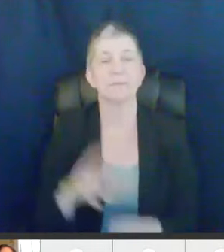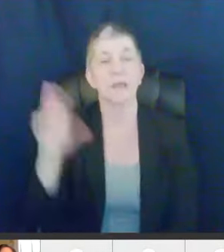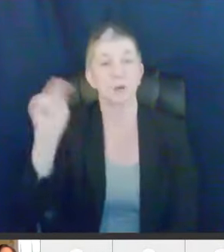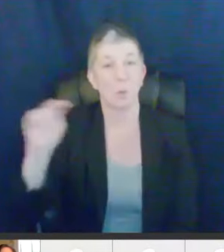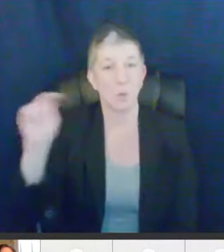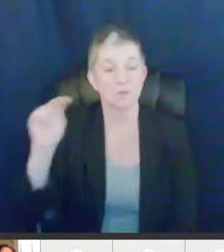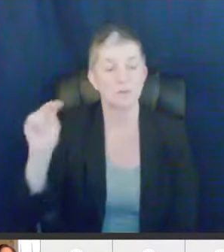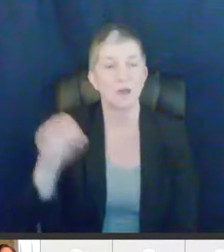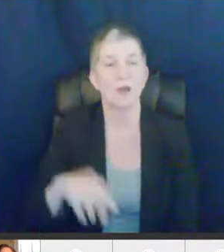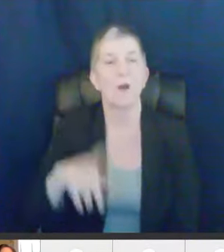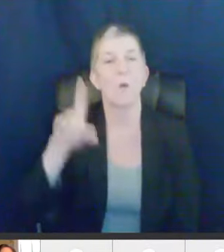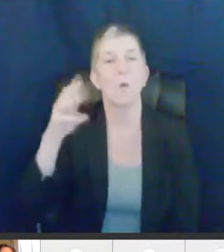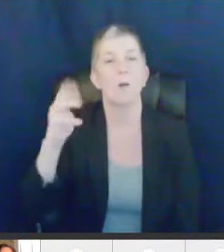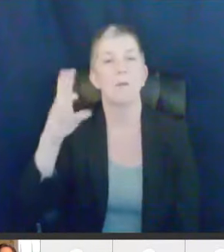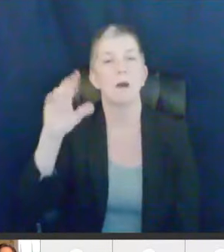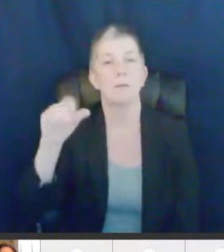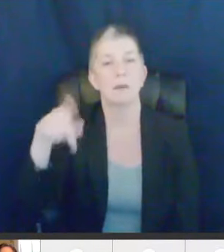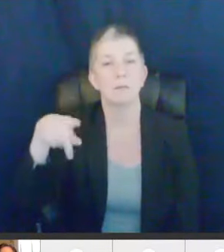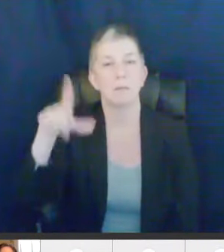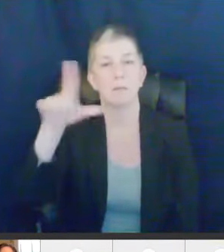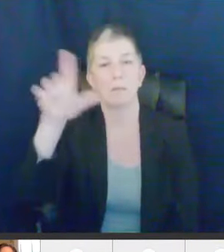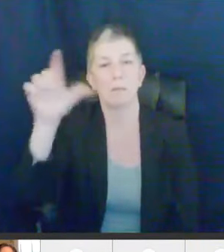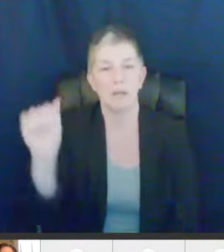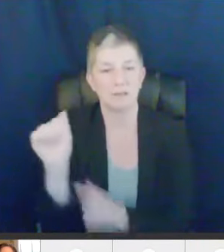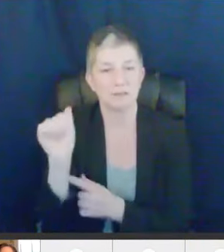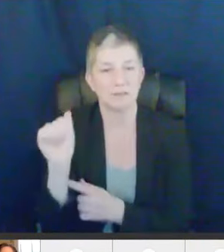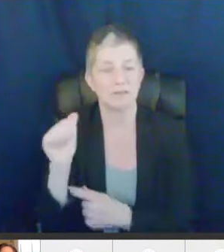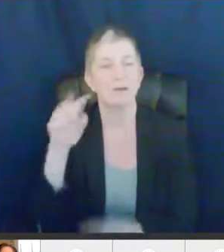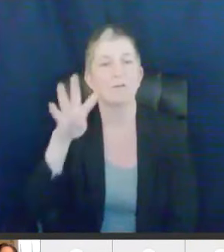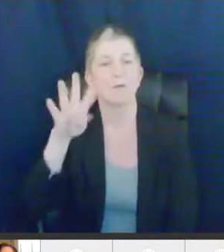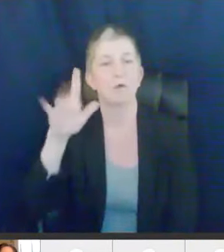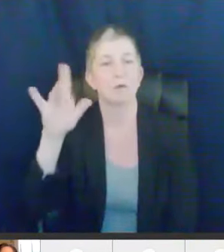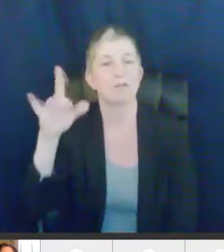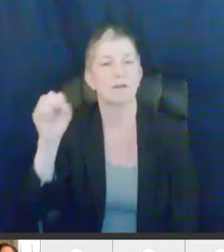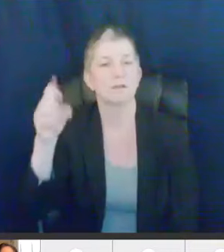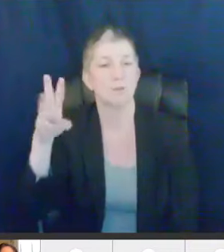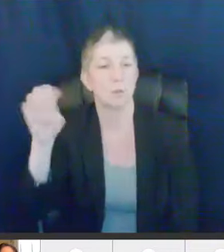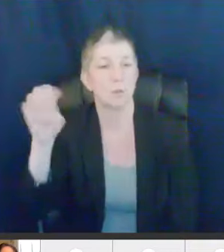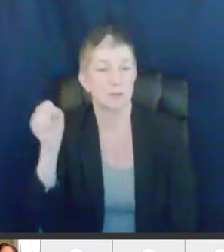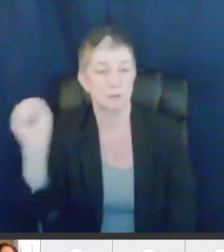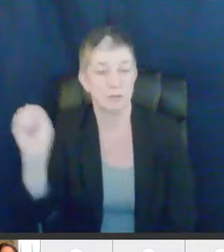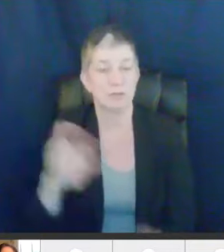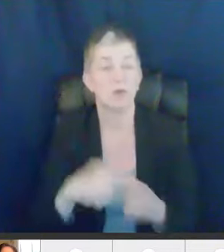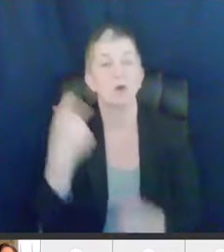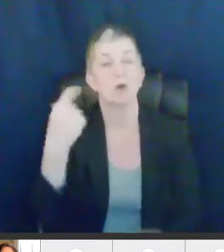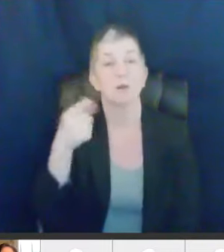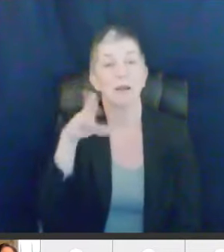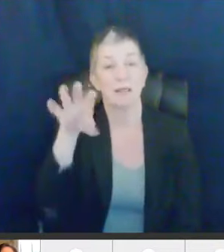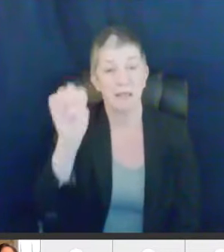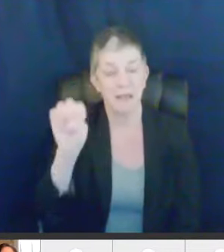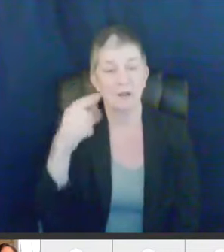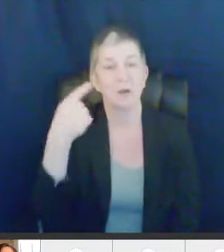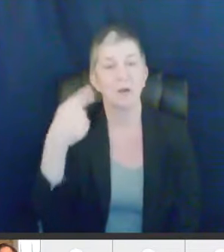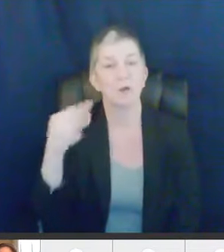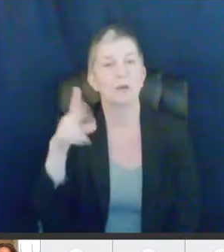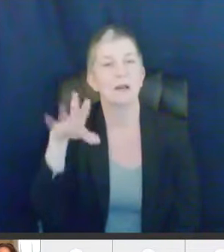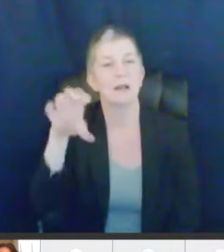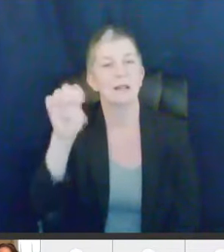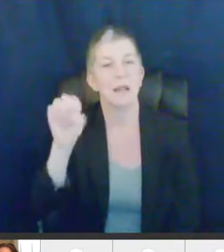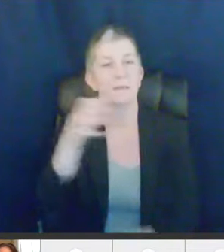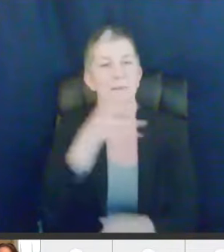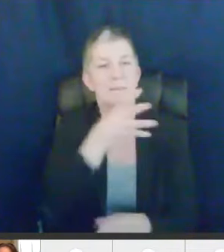Montgomery Plaza 425 Swede street at the Green Lane Park by the main park office